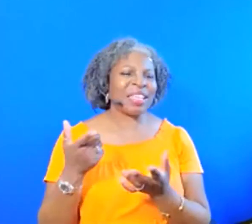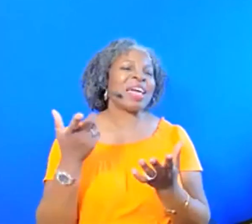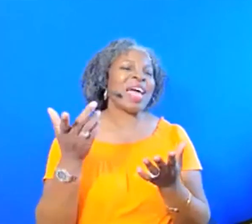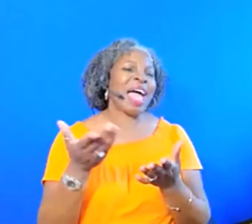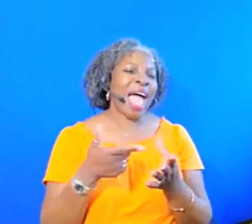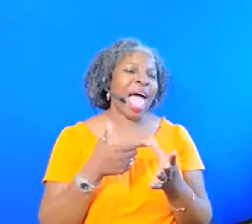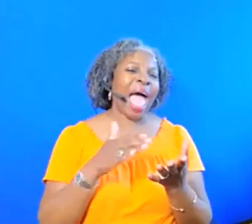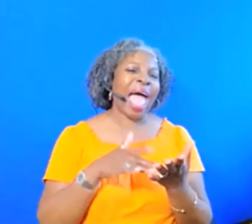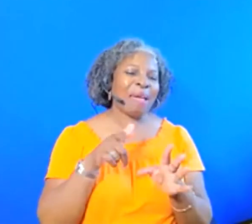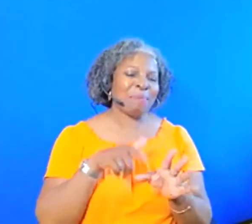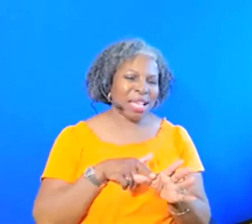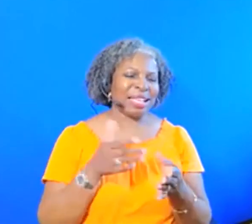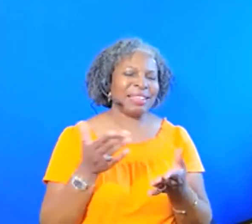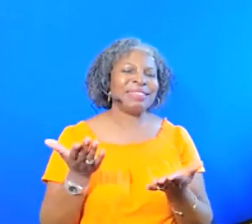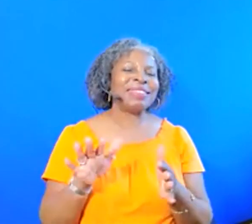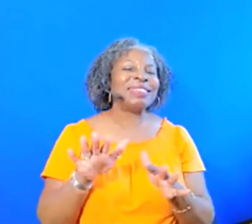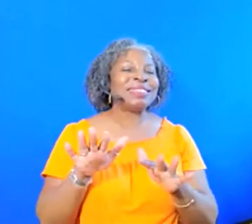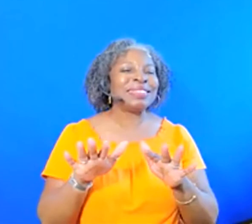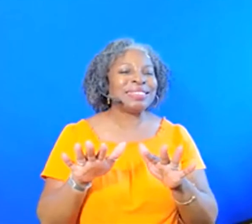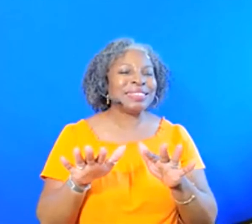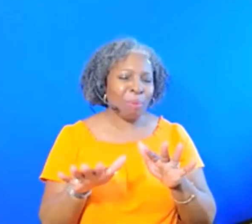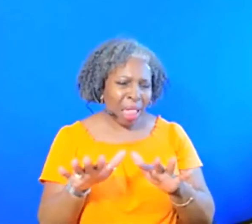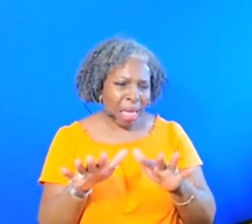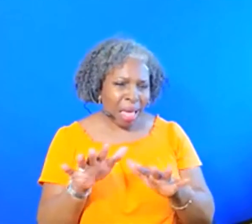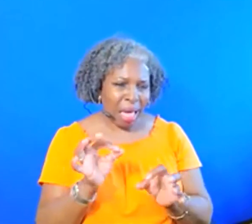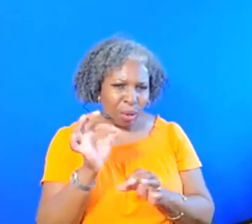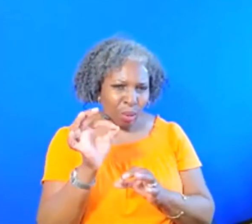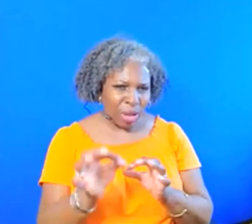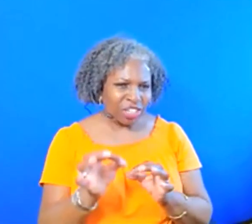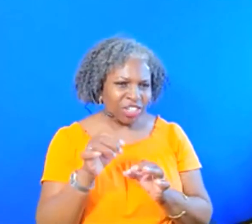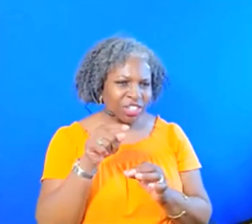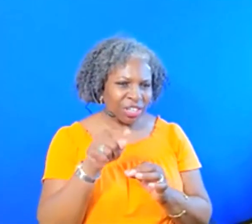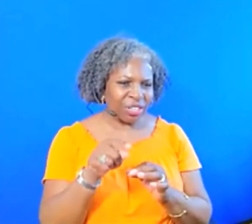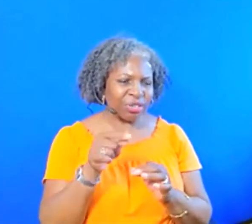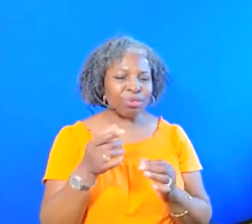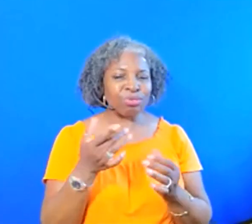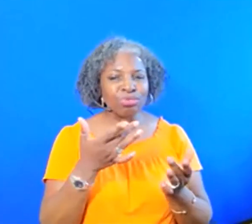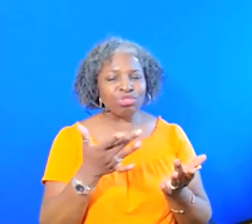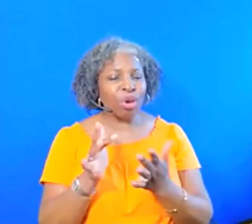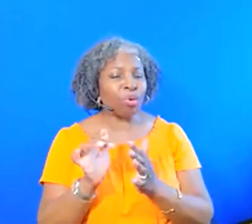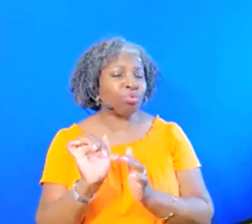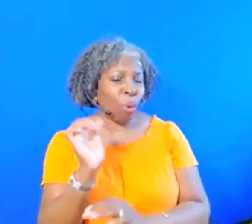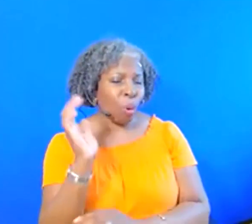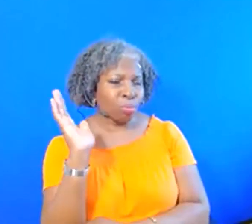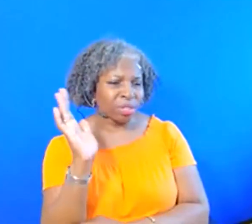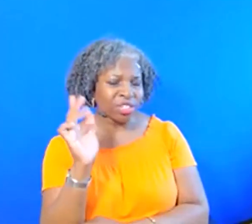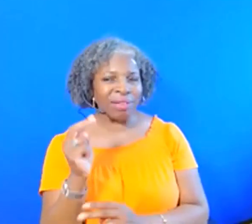question about that. Because you took this, you showed in your presentation, looking back, and you showed it was a king's garden?